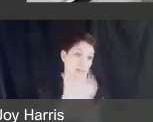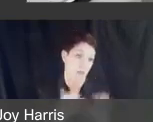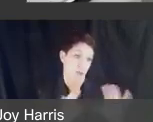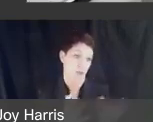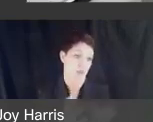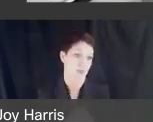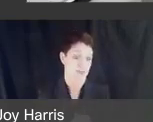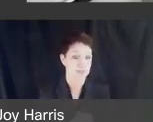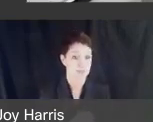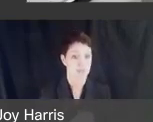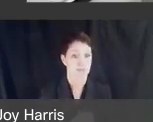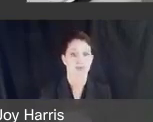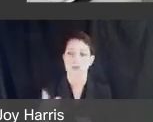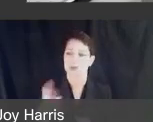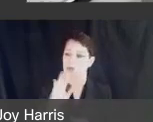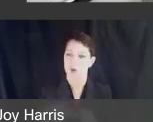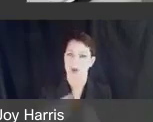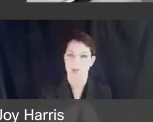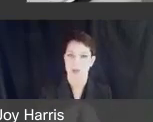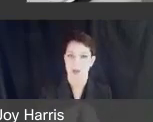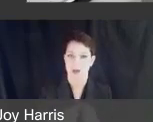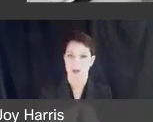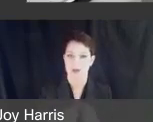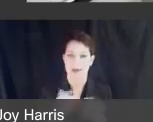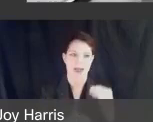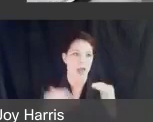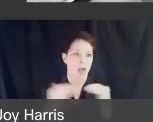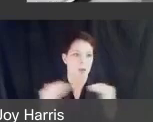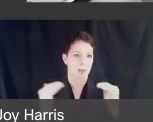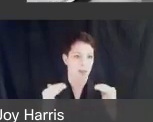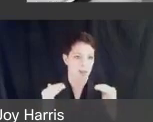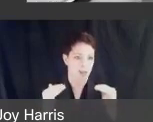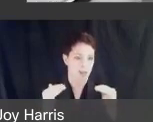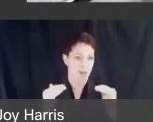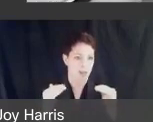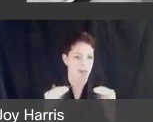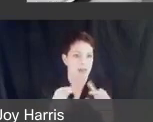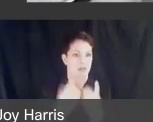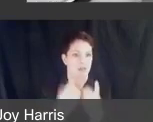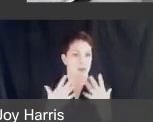[Reporter] When you talk about equitable, the Department of Health had a press conference the other day